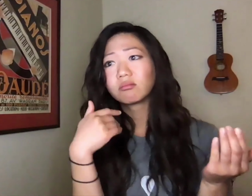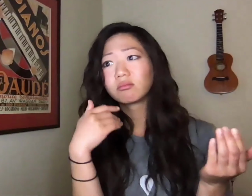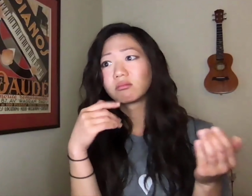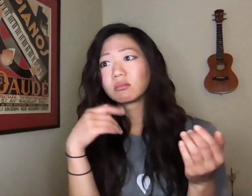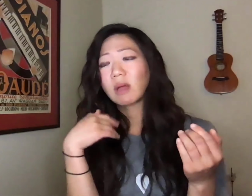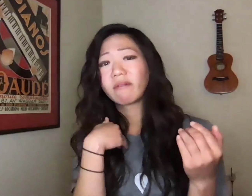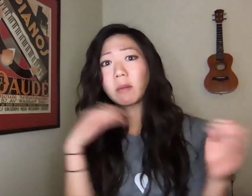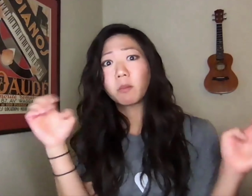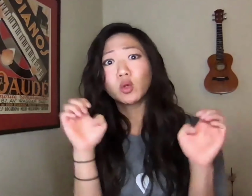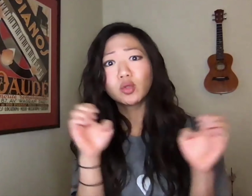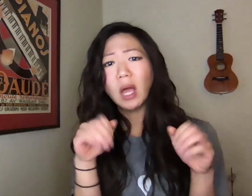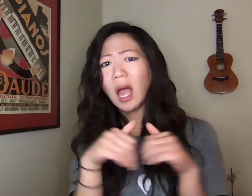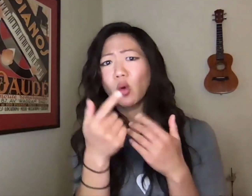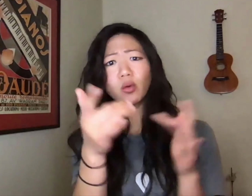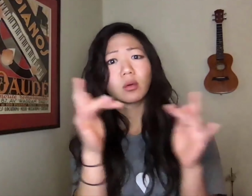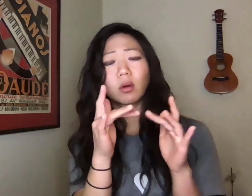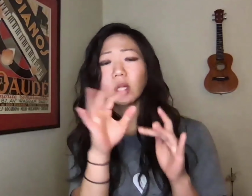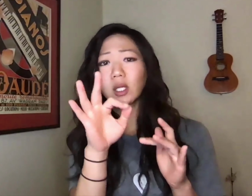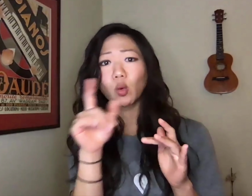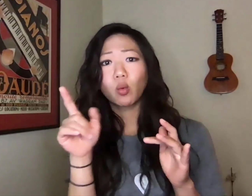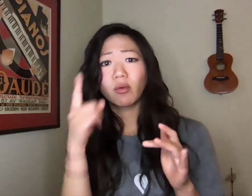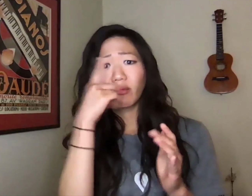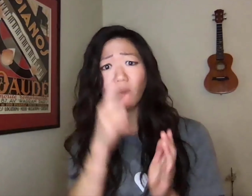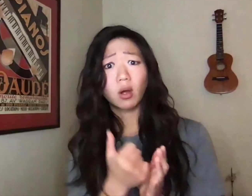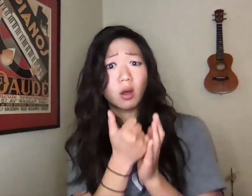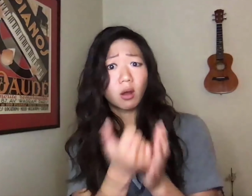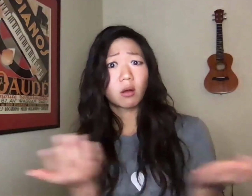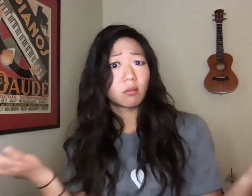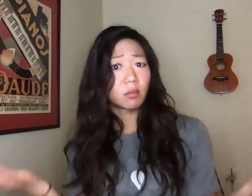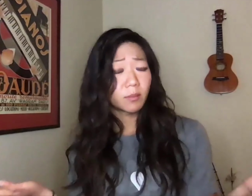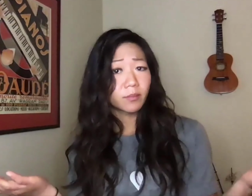How would you contact 9-1-1 for help?